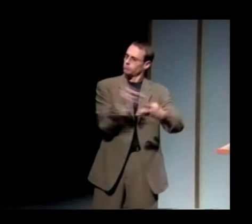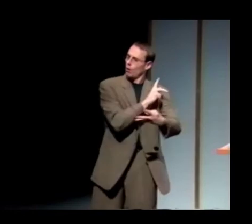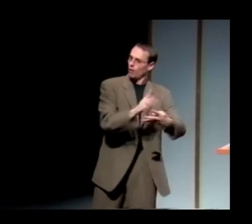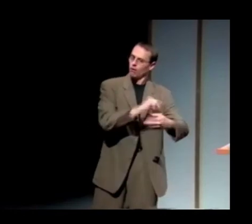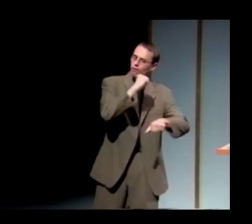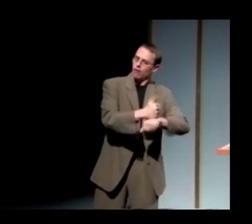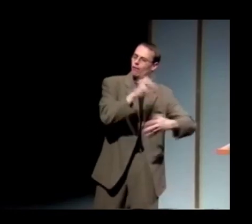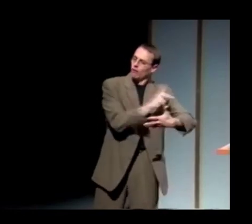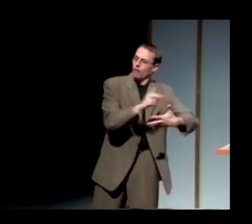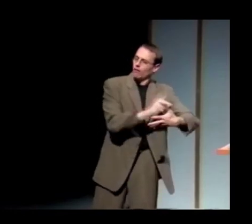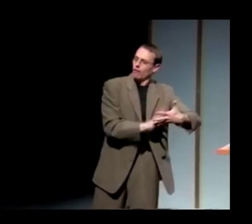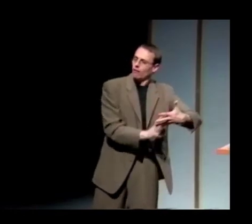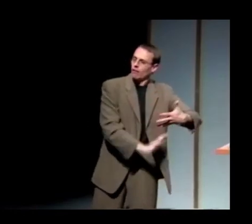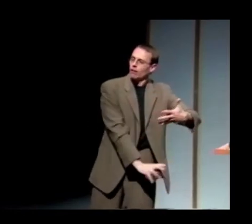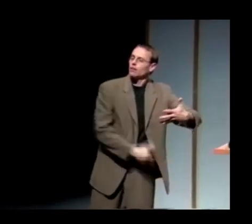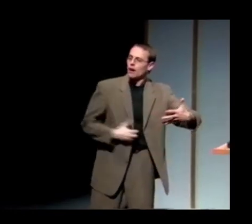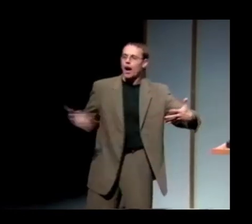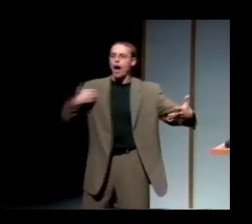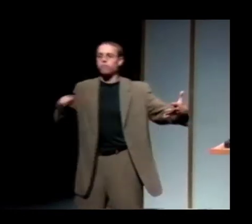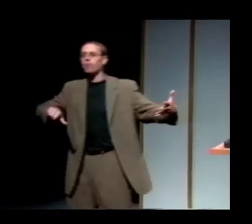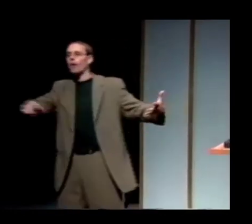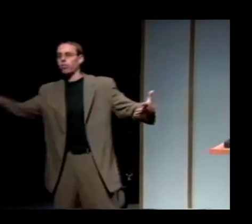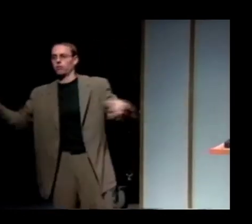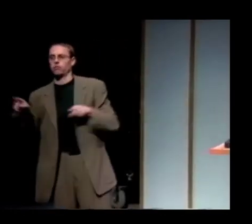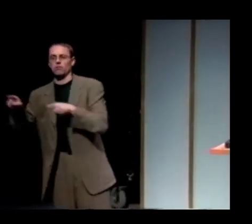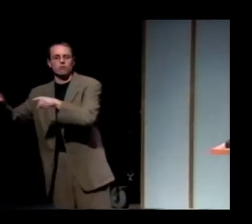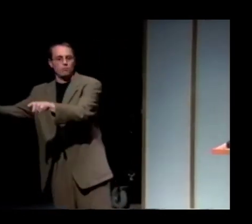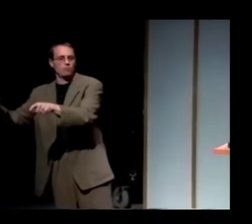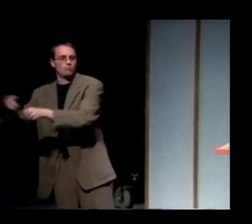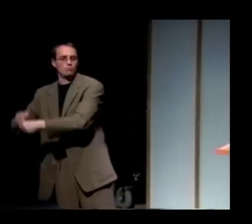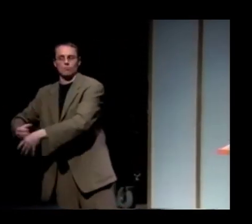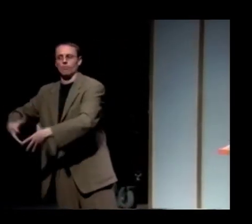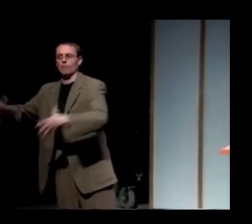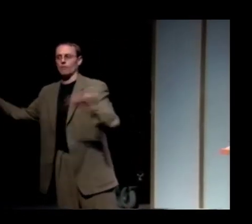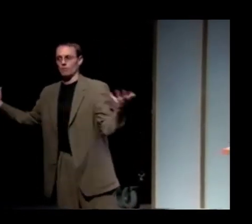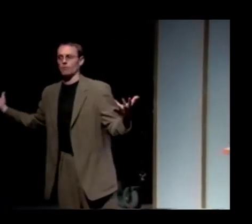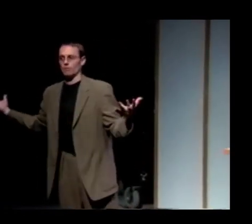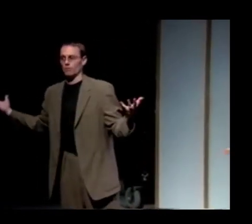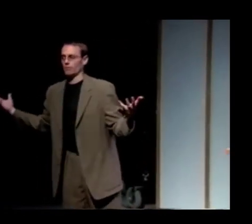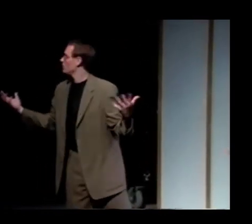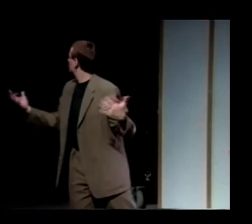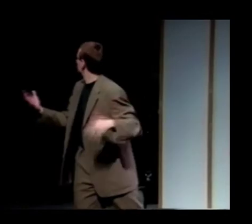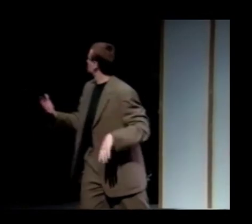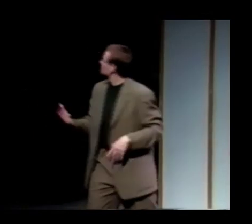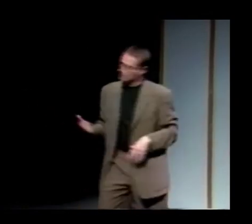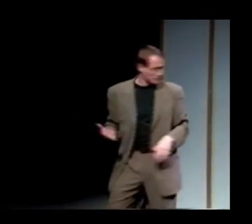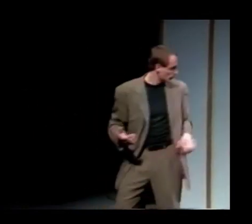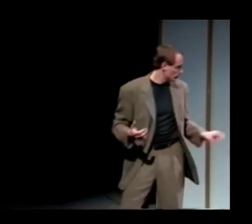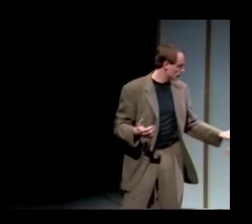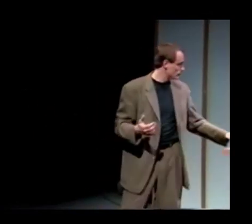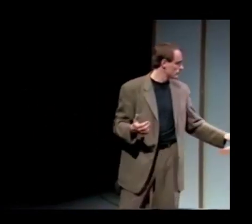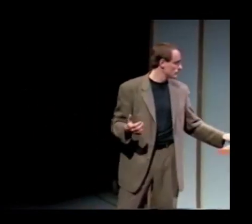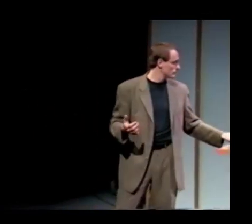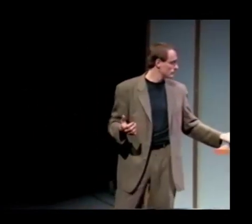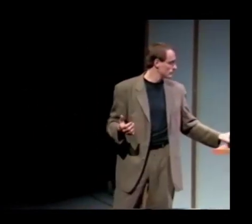WE CAN PUT POETIC TECHNIQUES OR POETIC VERNACULAR AND APPLY THAT TO ASL POETRY,